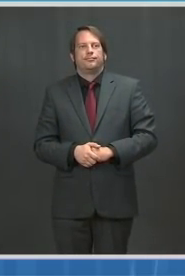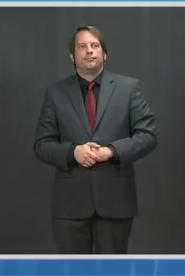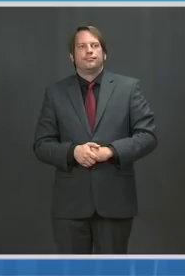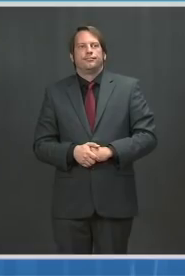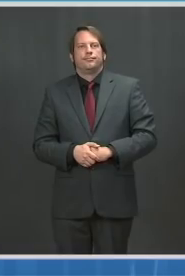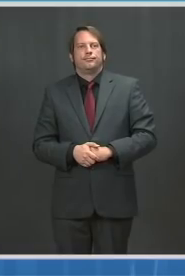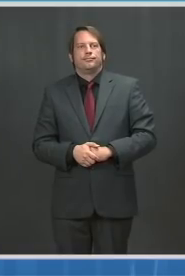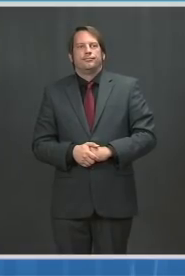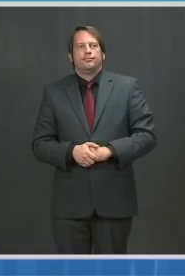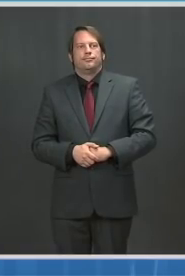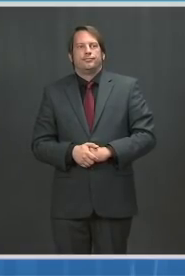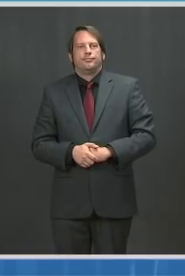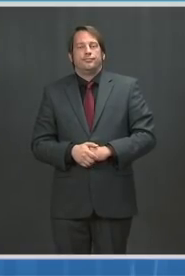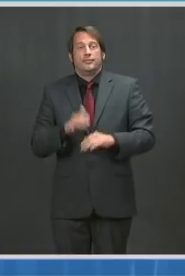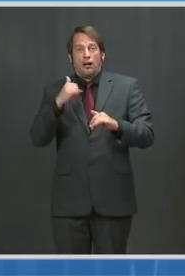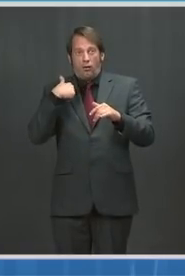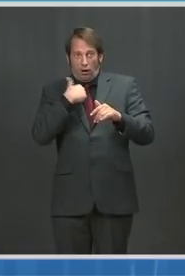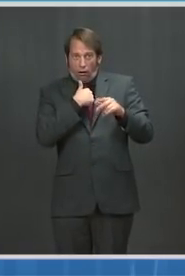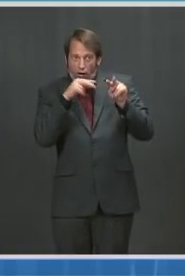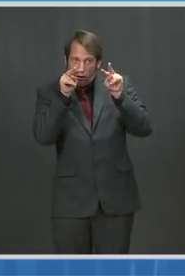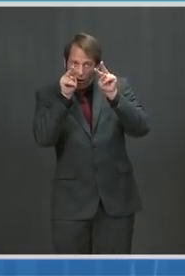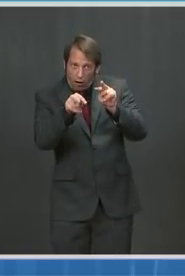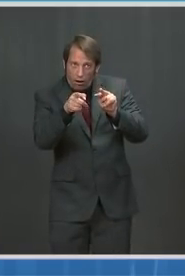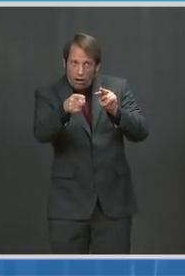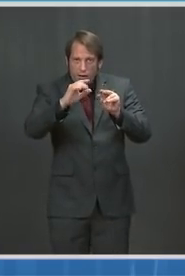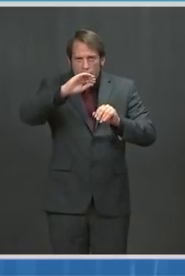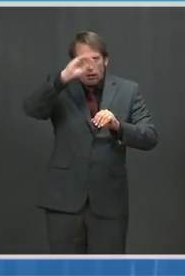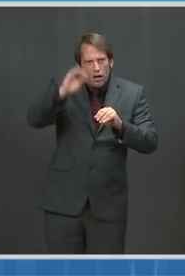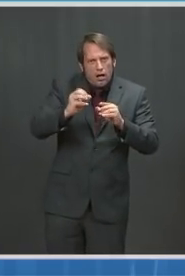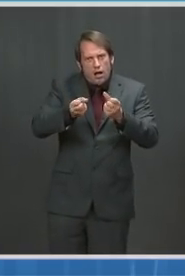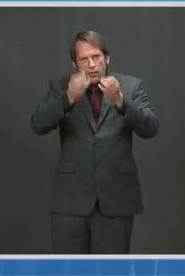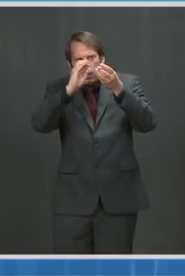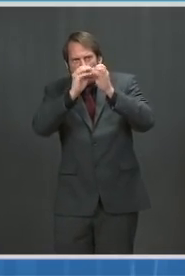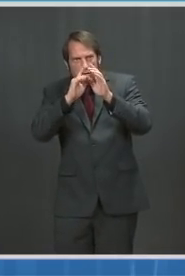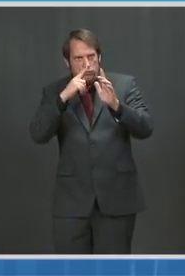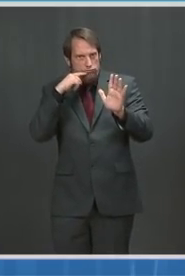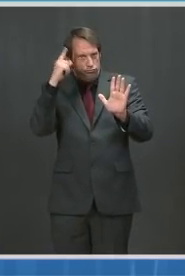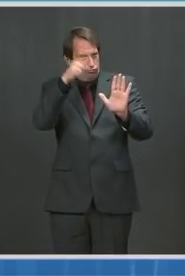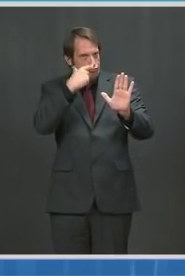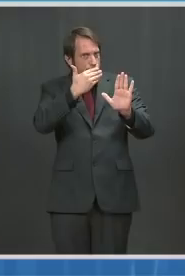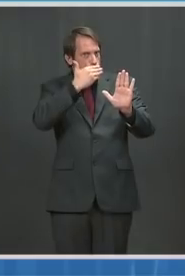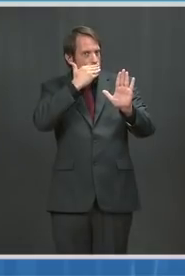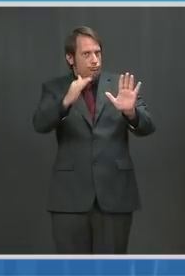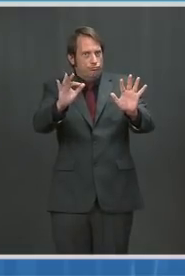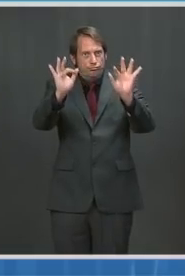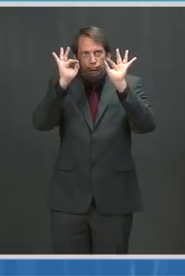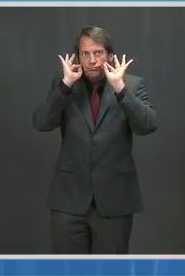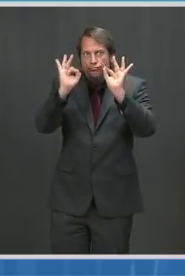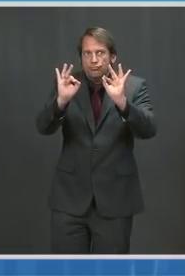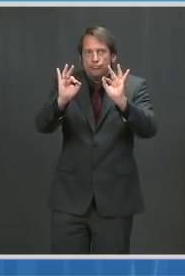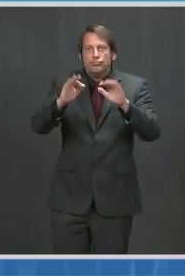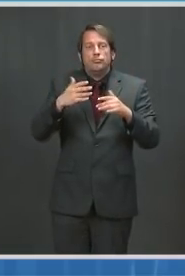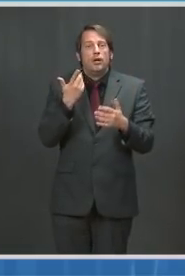and so encouraging for all of us, trends are increasing in both case numbers and hospitalizations.